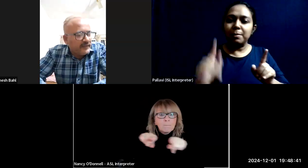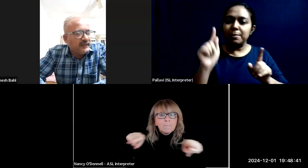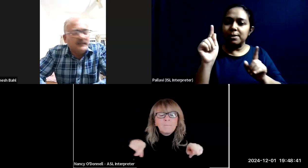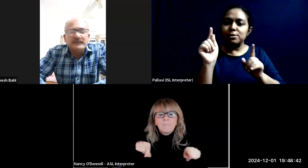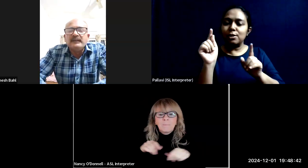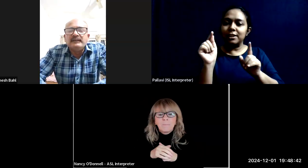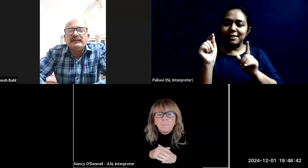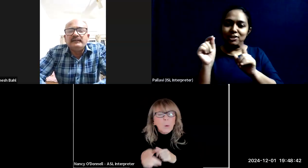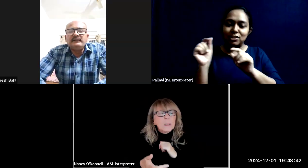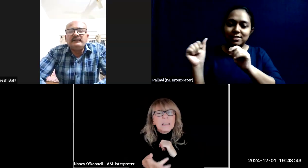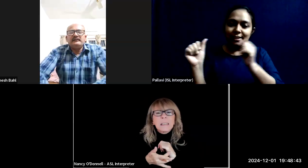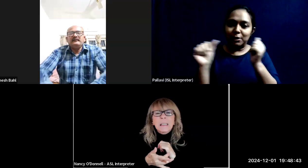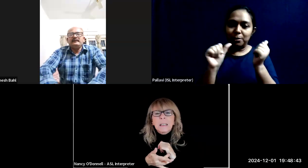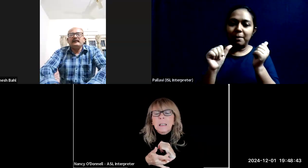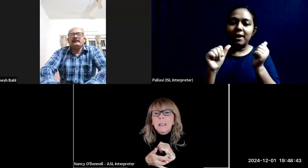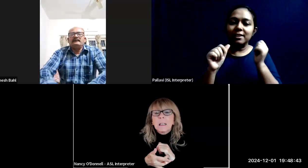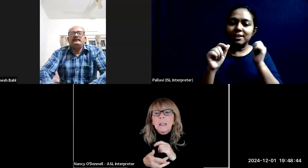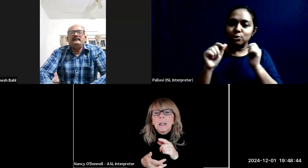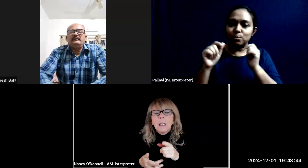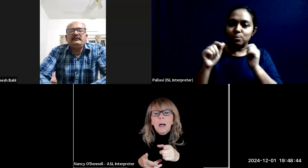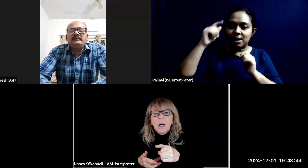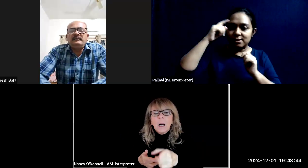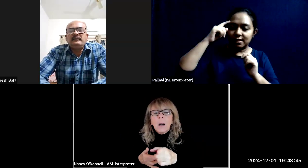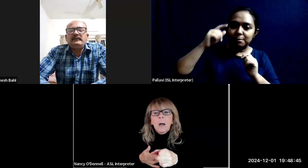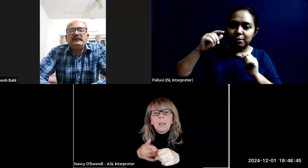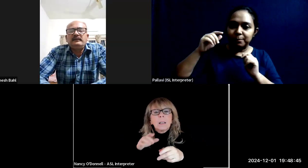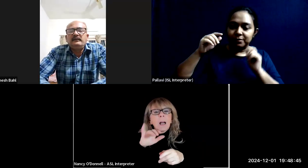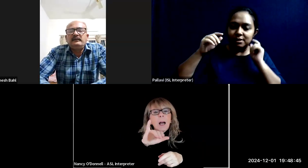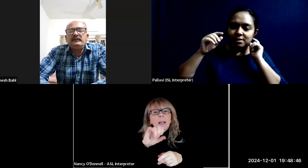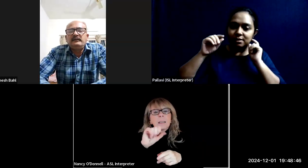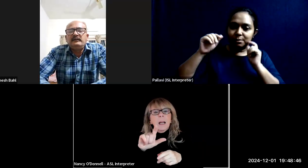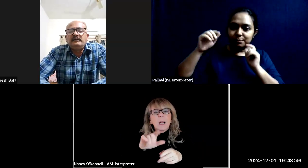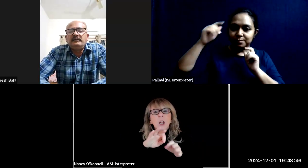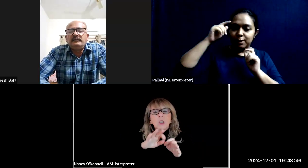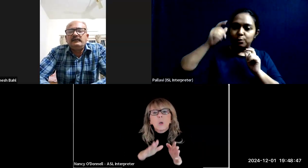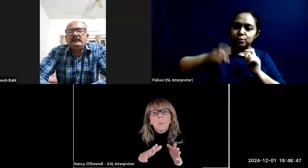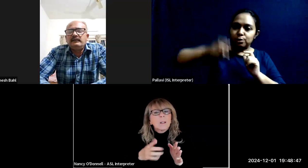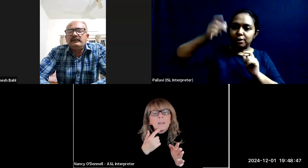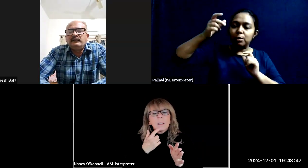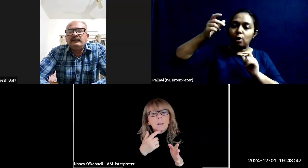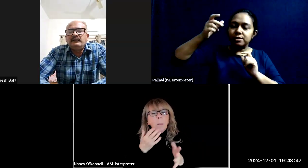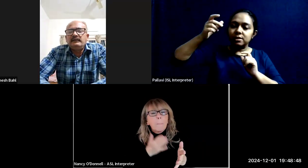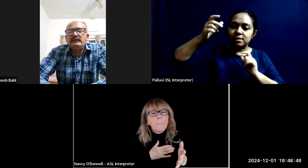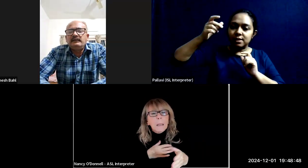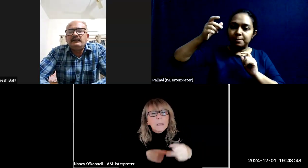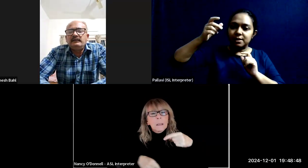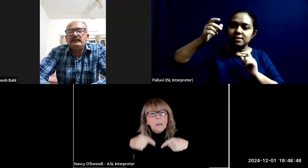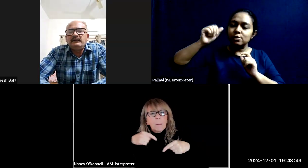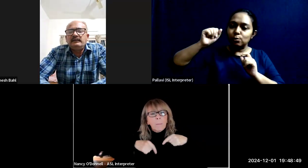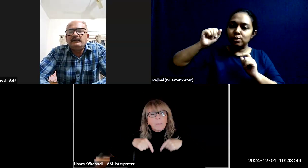[ISL interpreter speaking] I'm sorry, Dinesh just like going back. Yash was just asking about this, like what you were talking about obstacles upstairs and sonar.